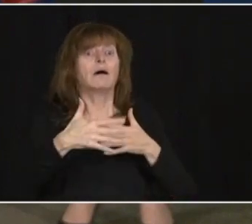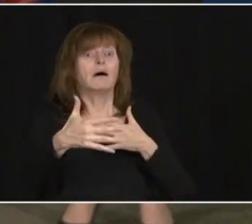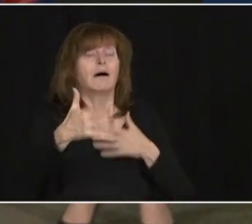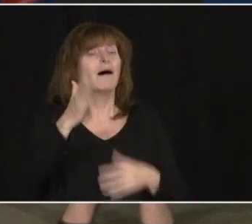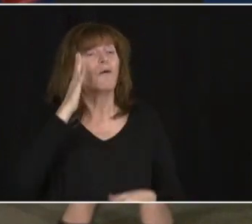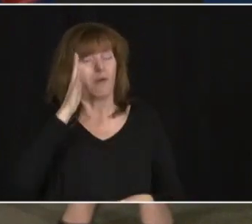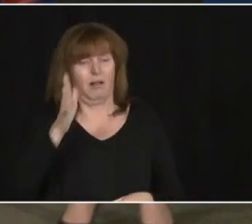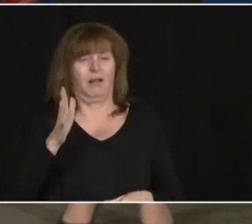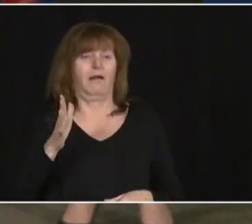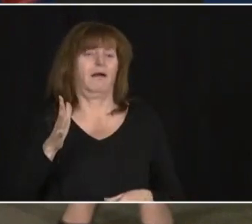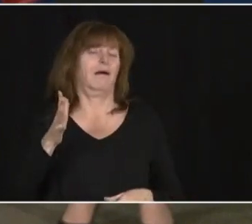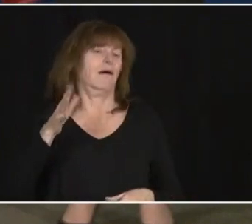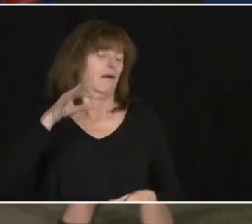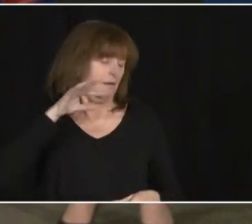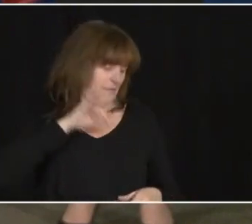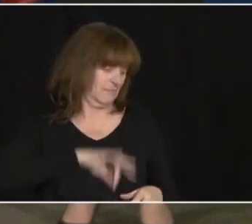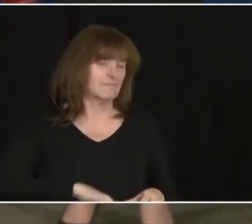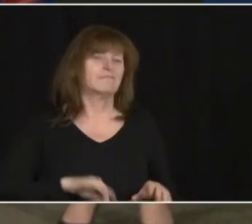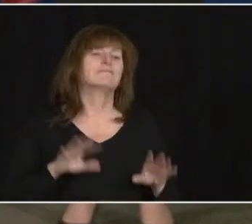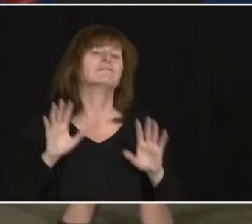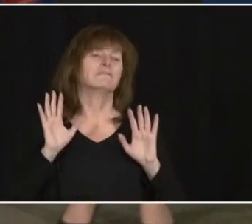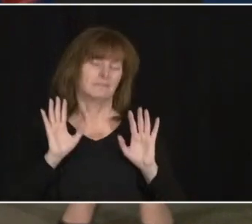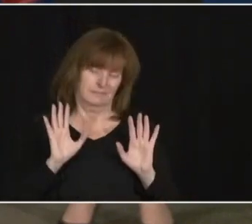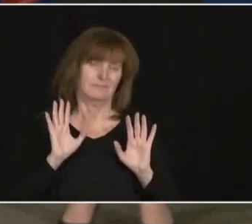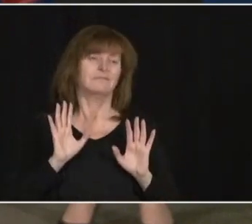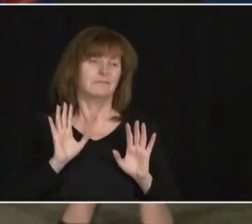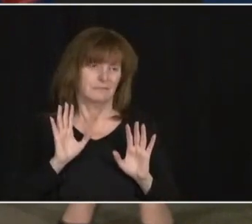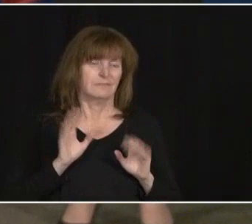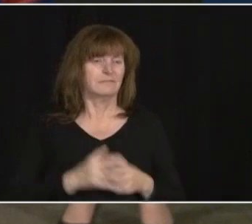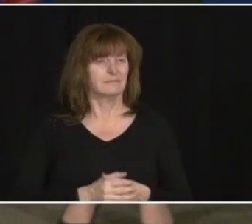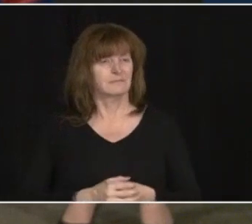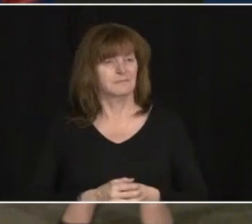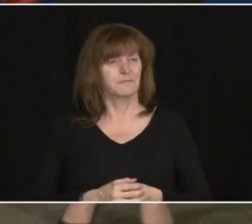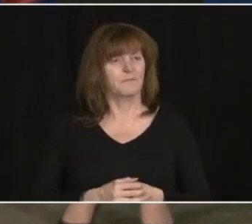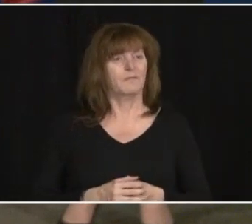better off in the long run. Next question.